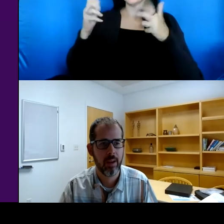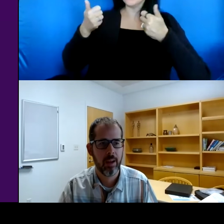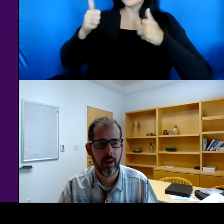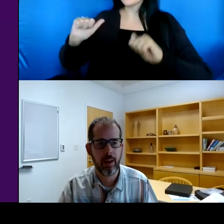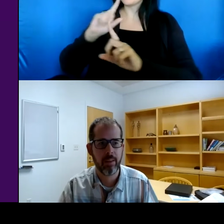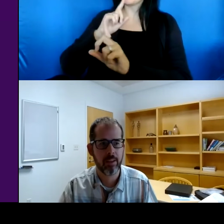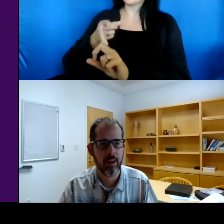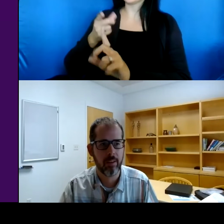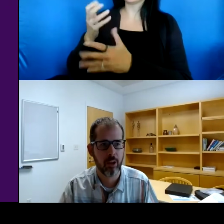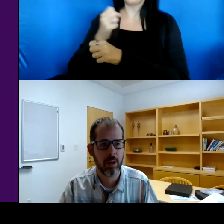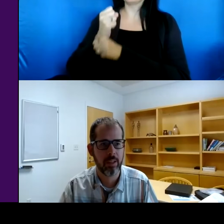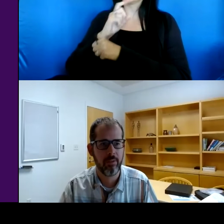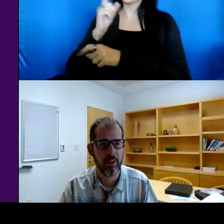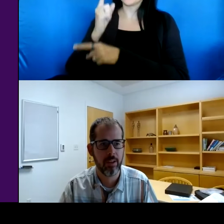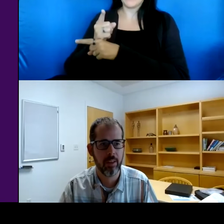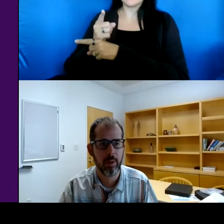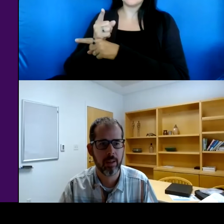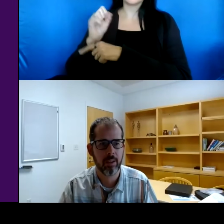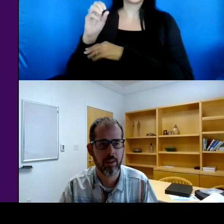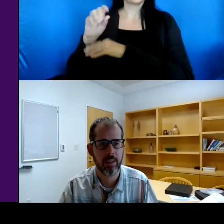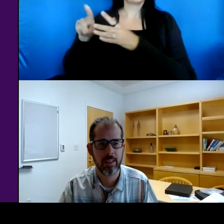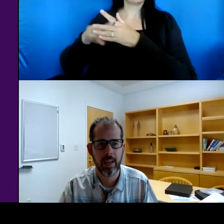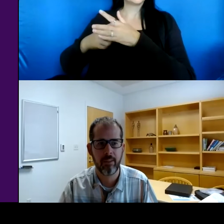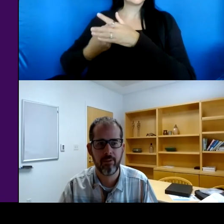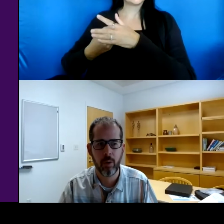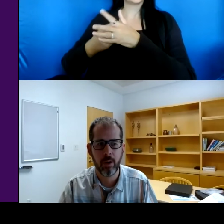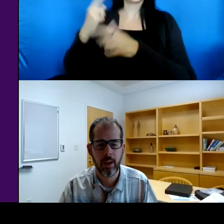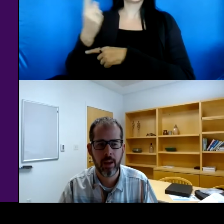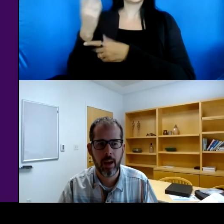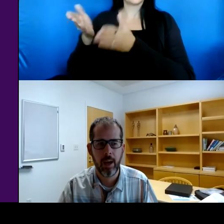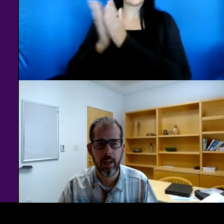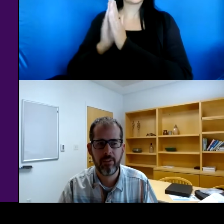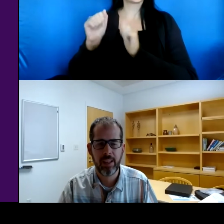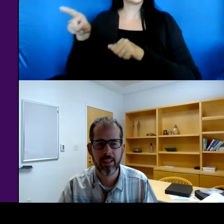correct answer. Right at the start, there's a question, if you could share the blog series, Designing For, if